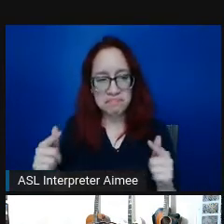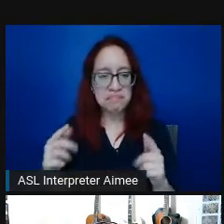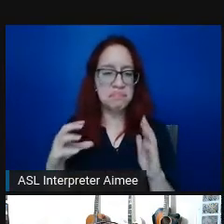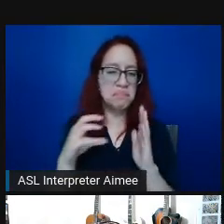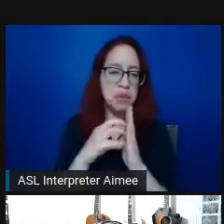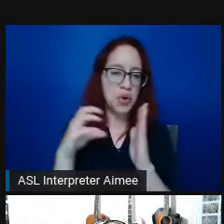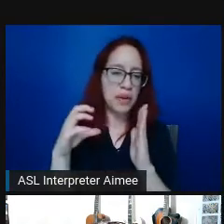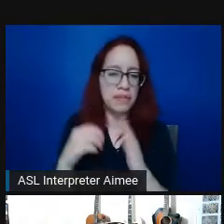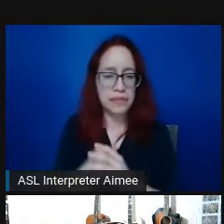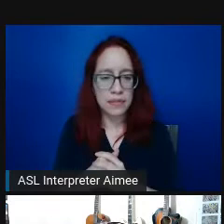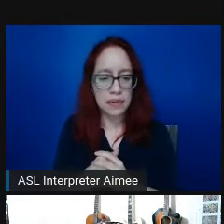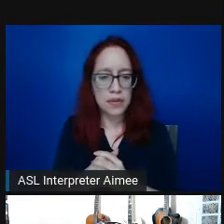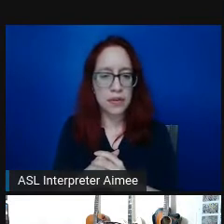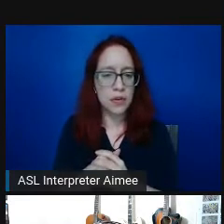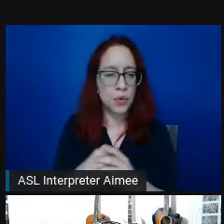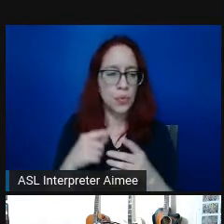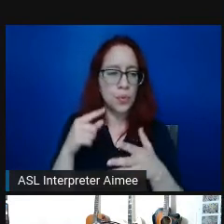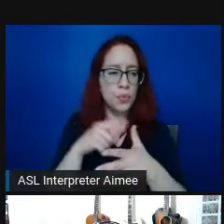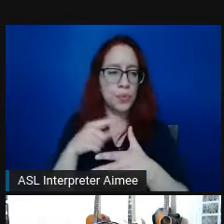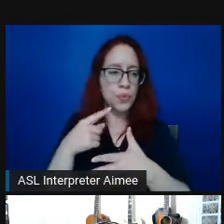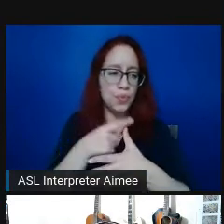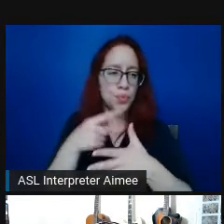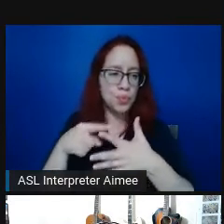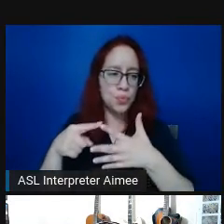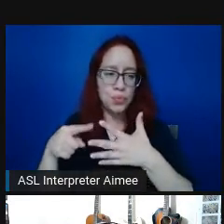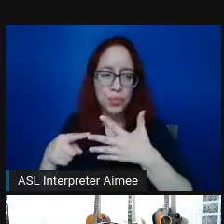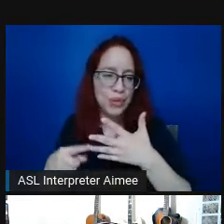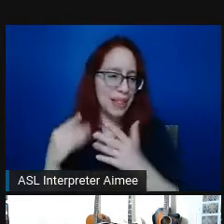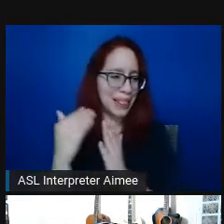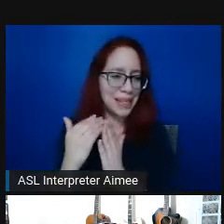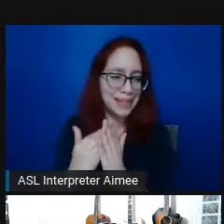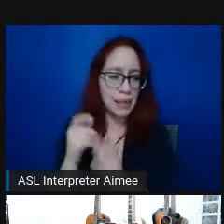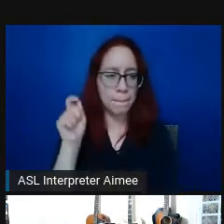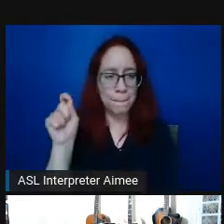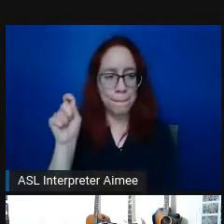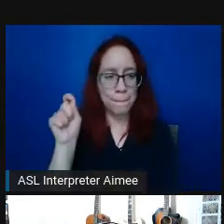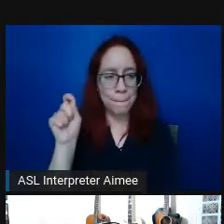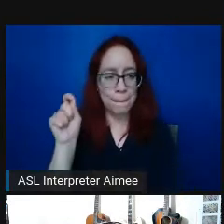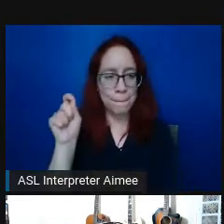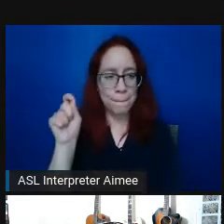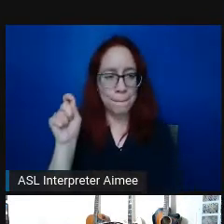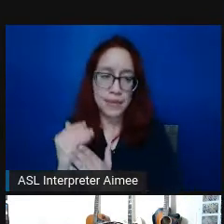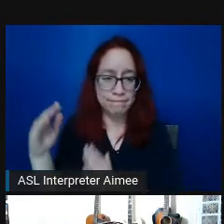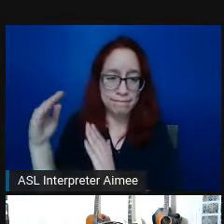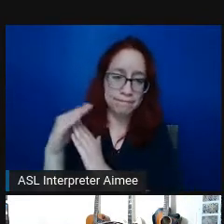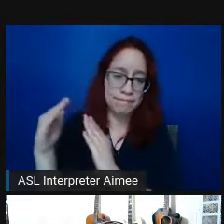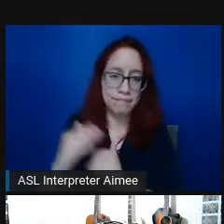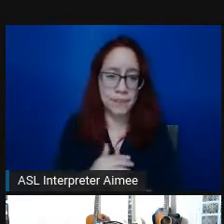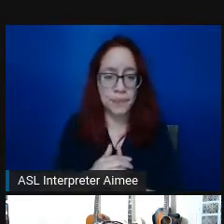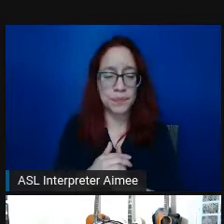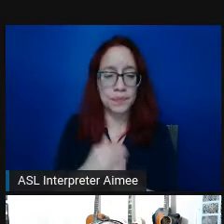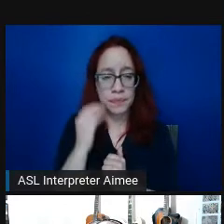as an ordered list, like a numbered list, it was a bullet list at the top and then block quotes and verses.